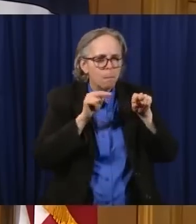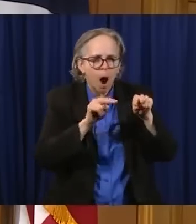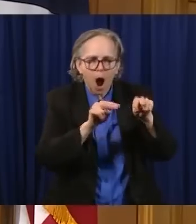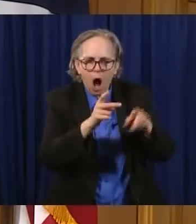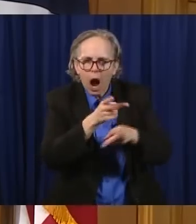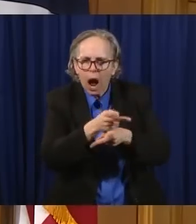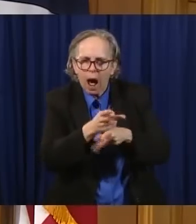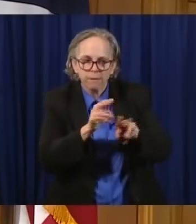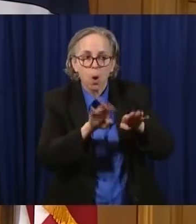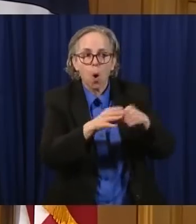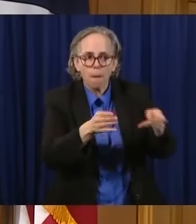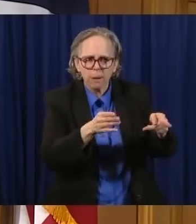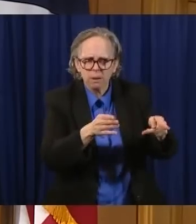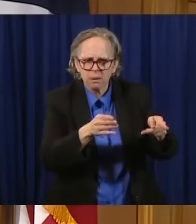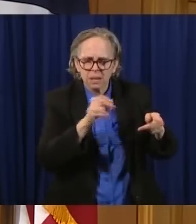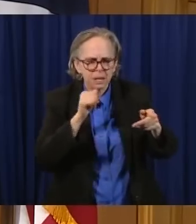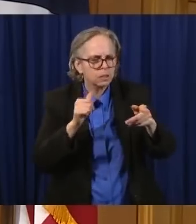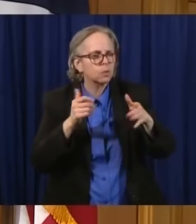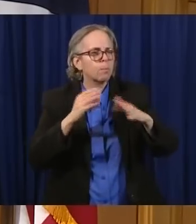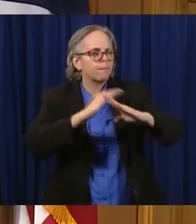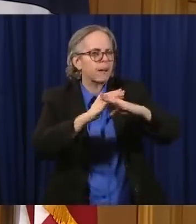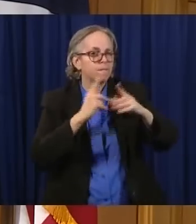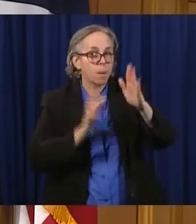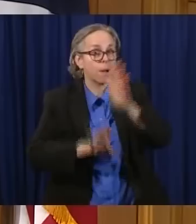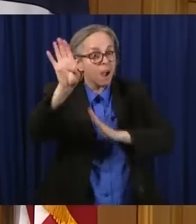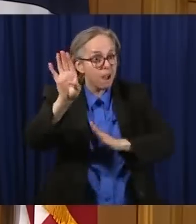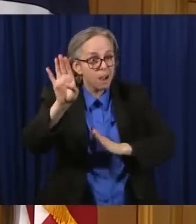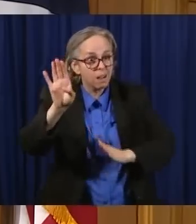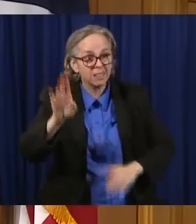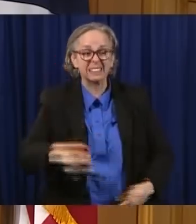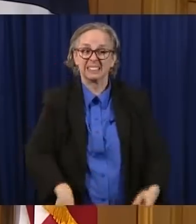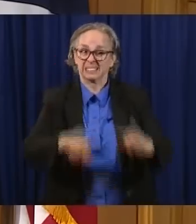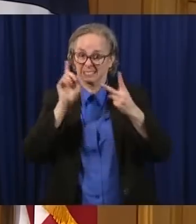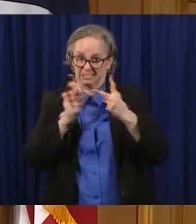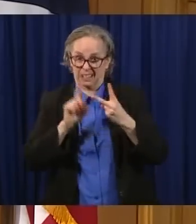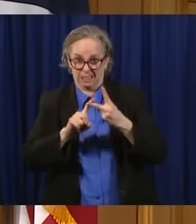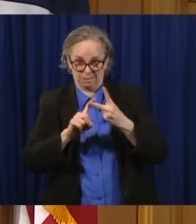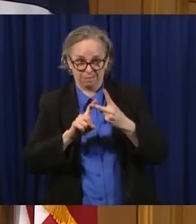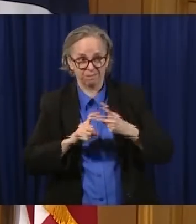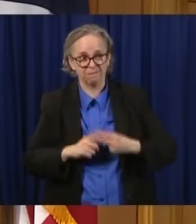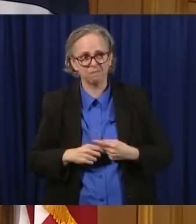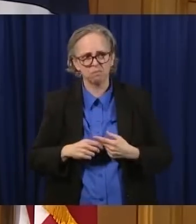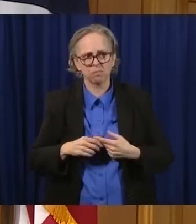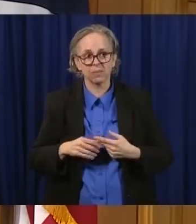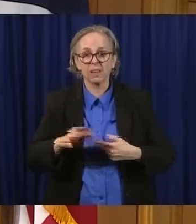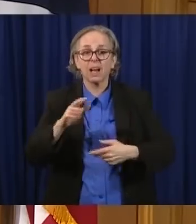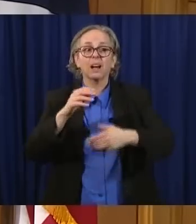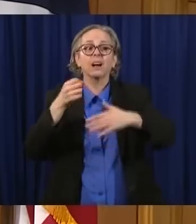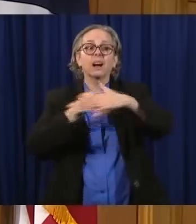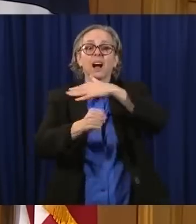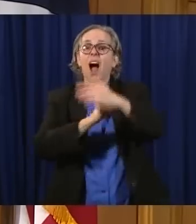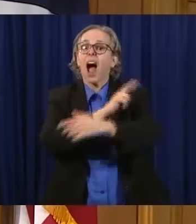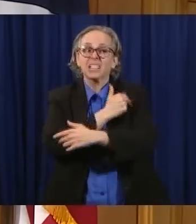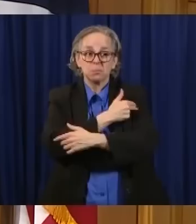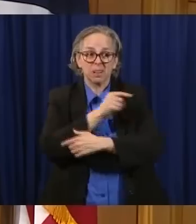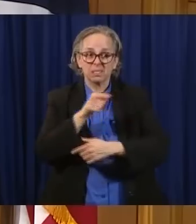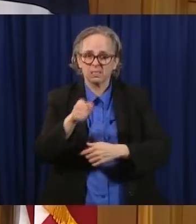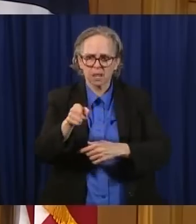GO BACK UP. SO AS WE OPEN UP WE HAVE TO BE